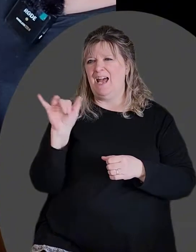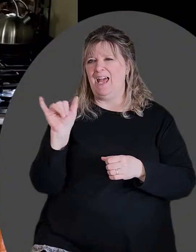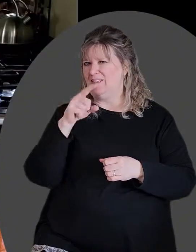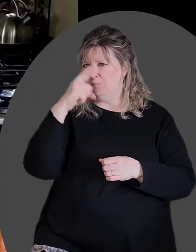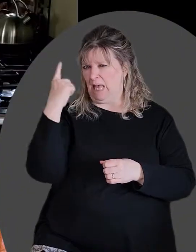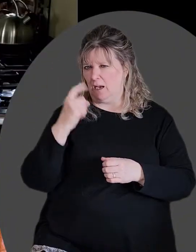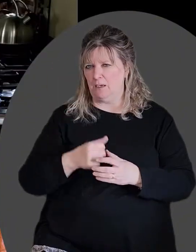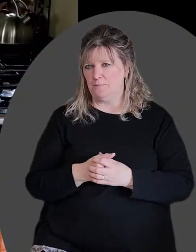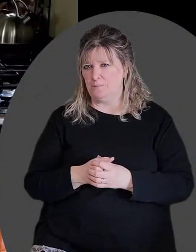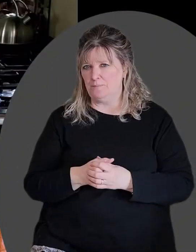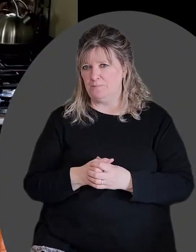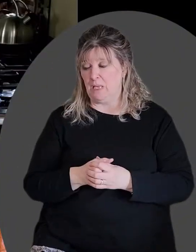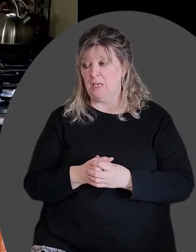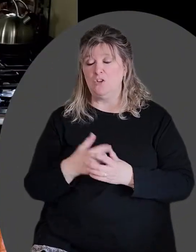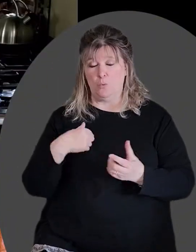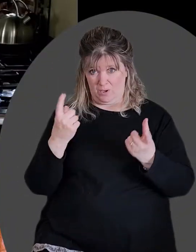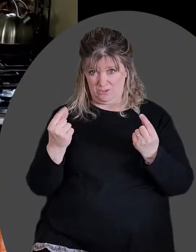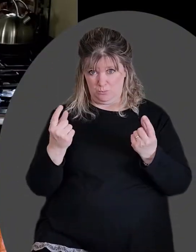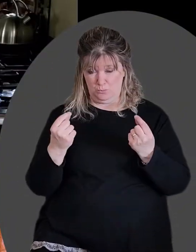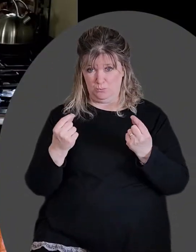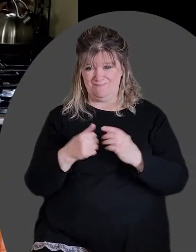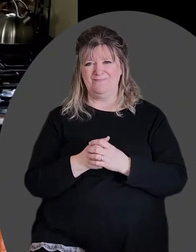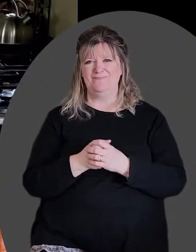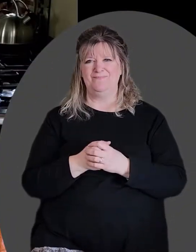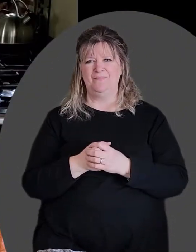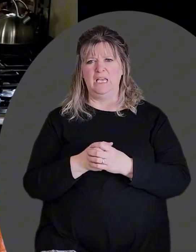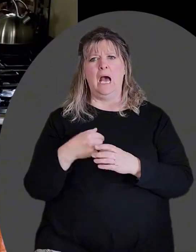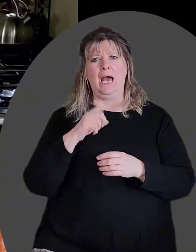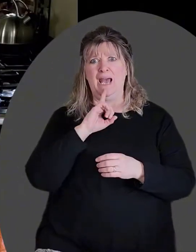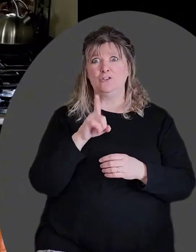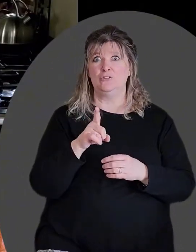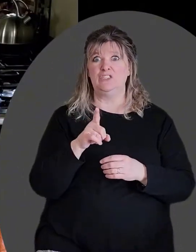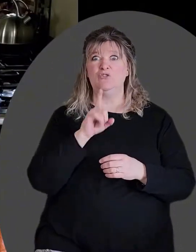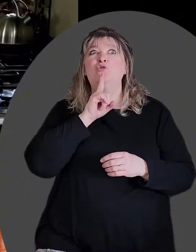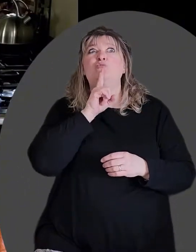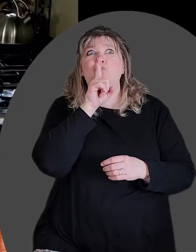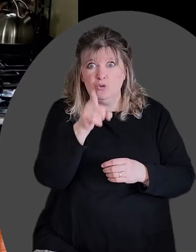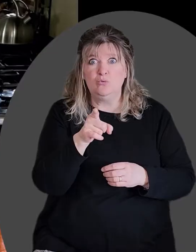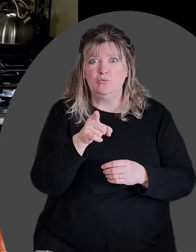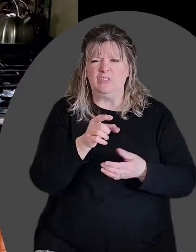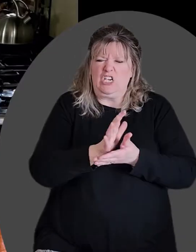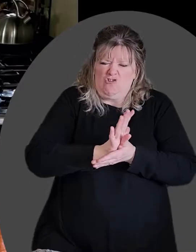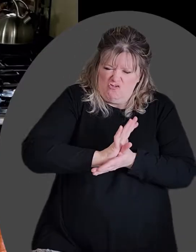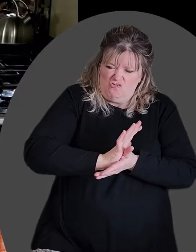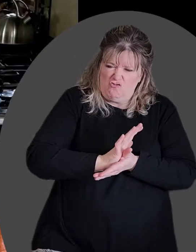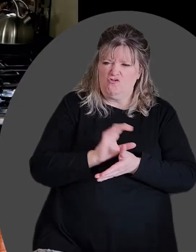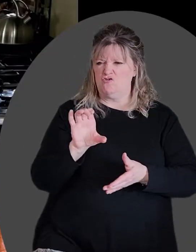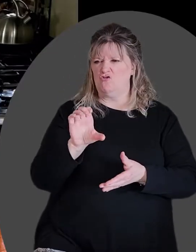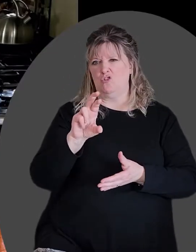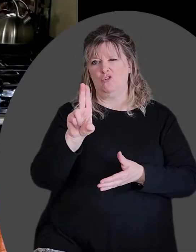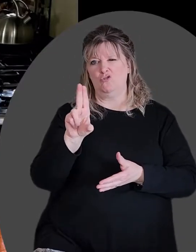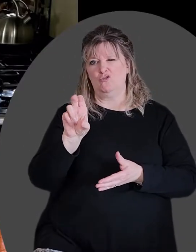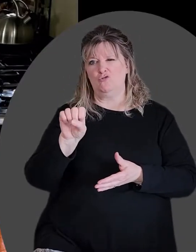and what I did with this batch is I actually did crush them I used the same amount of walnuts